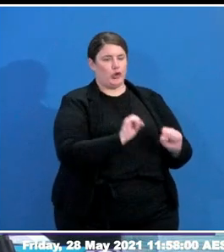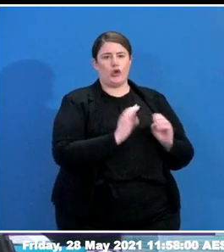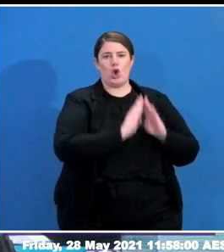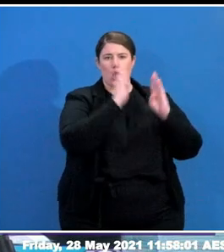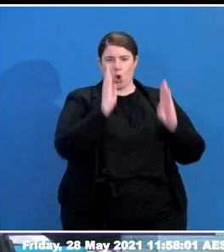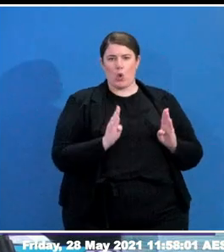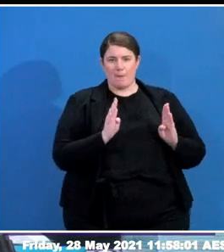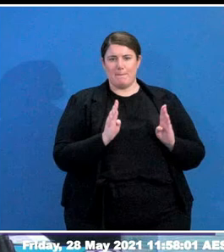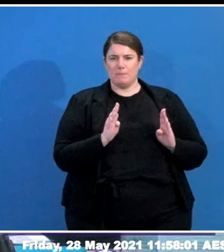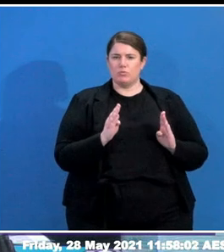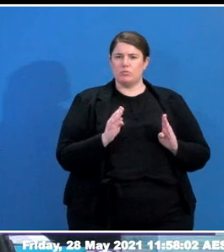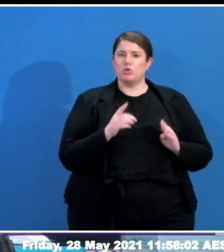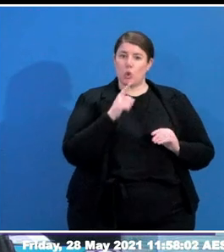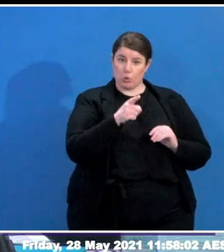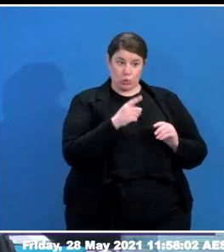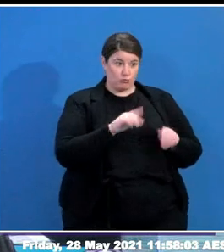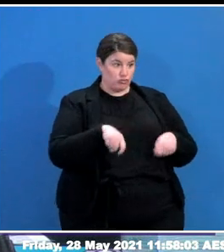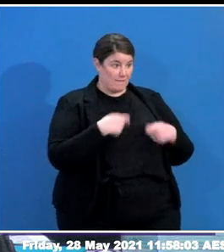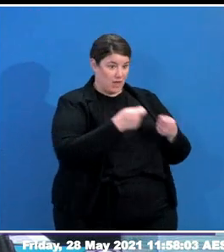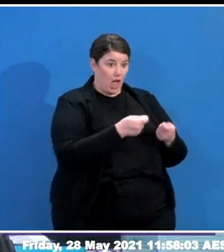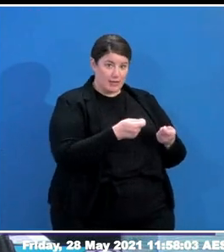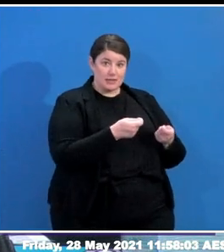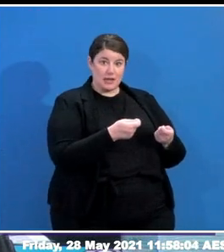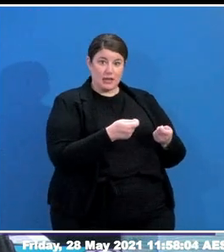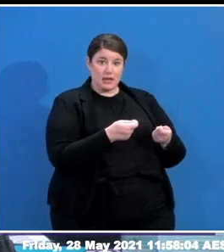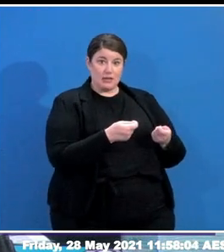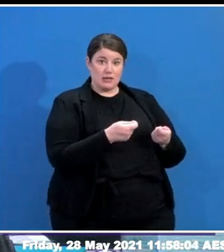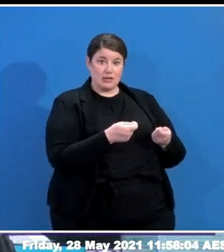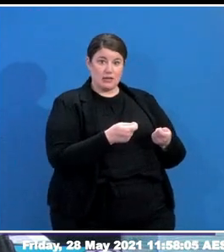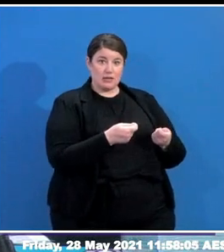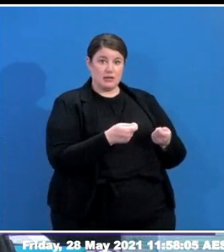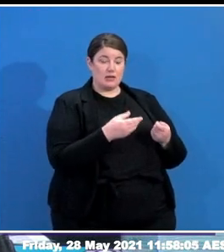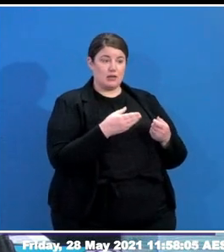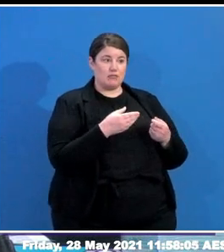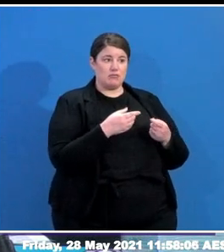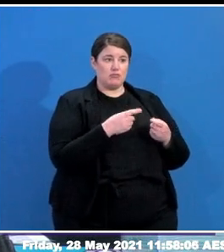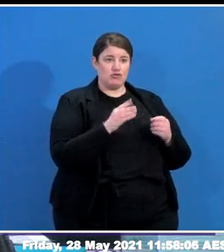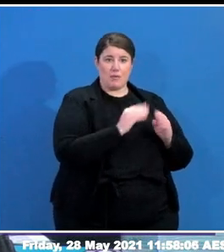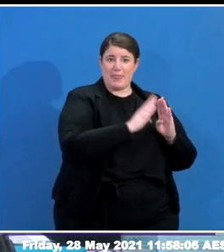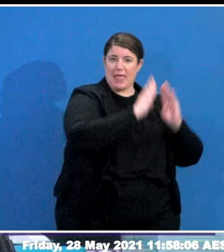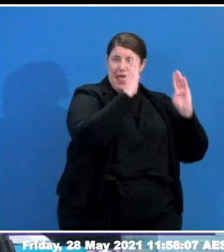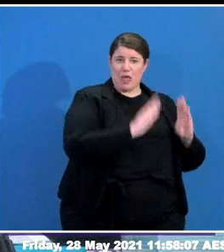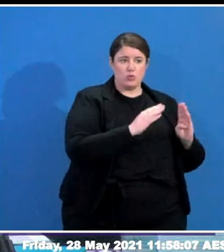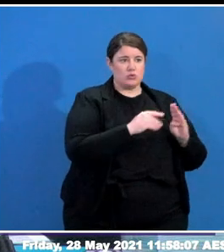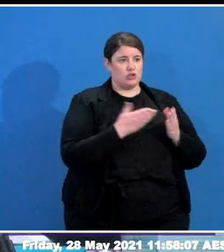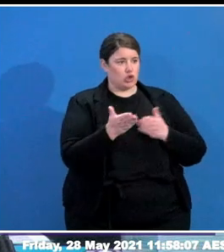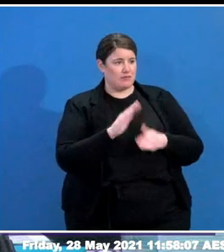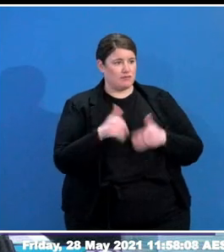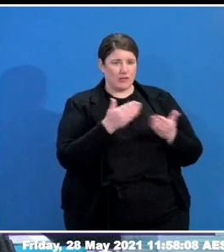So the separation of you as a provider from the residents would have been a solution to this.